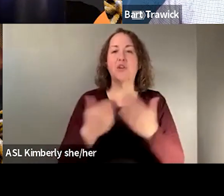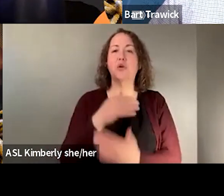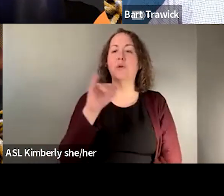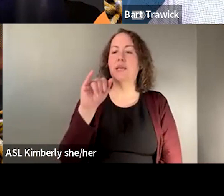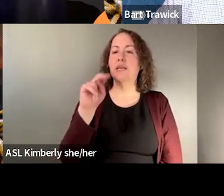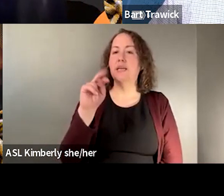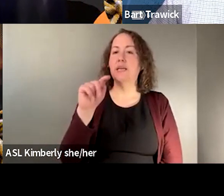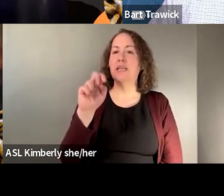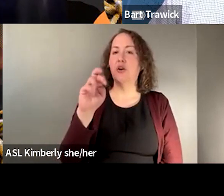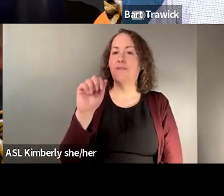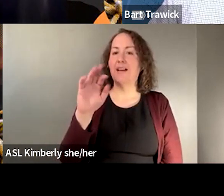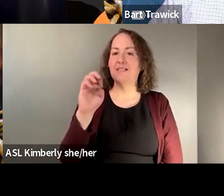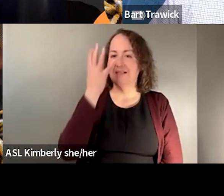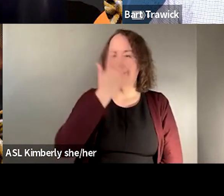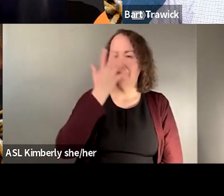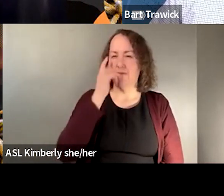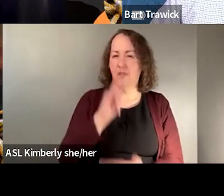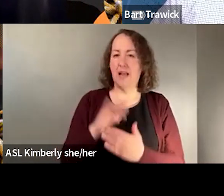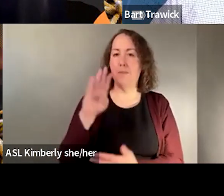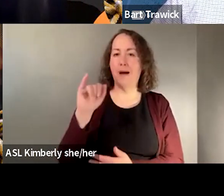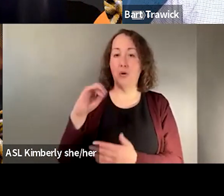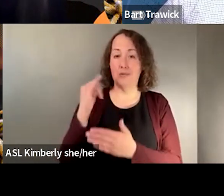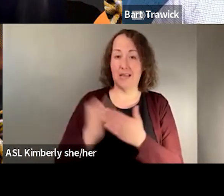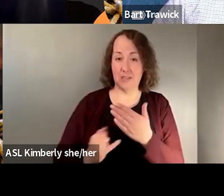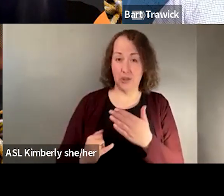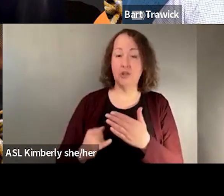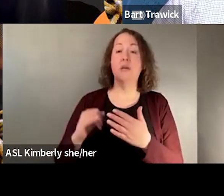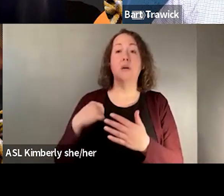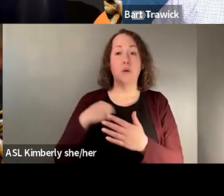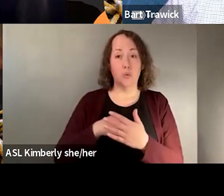for the biographical sketch, and we anticipate that later this summer is